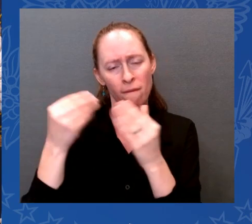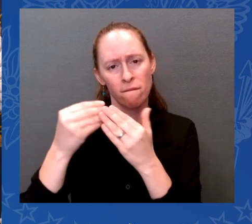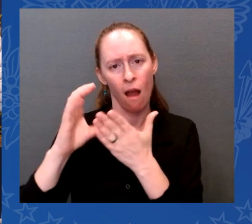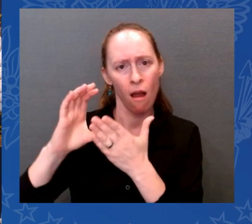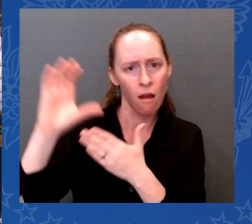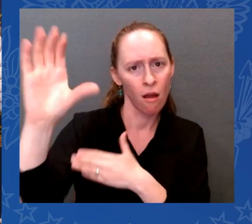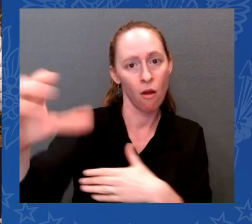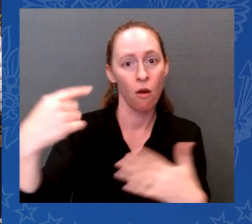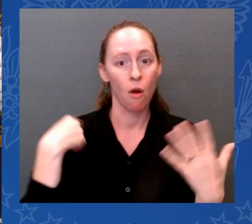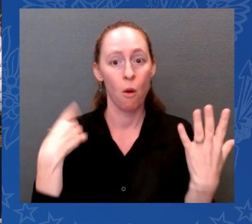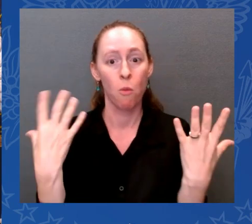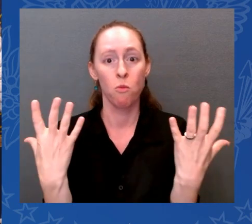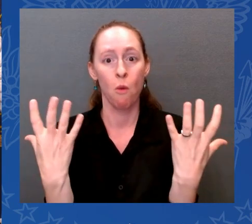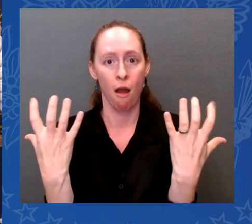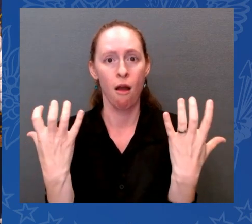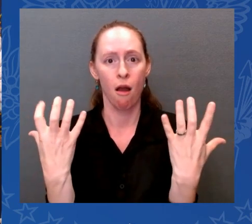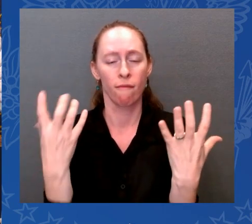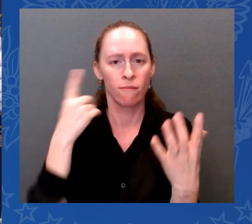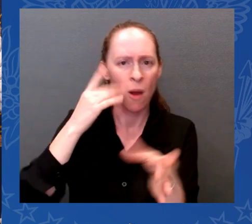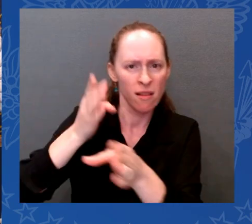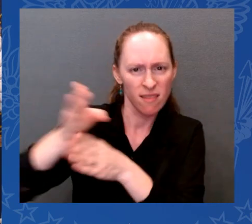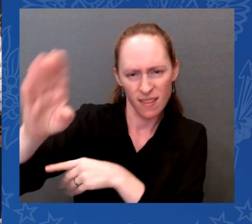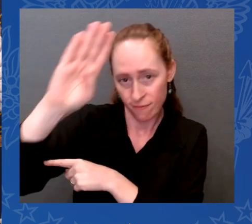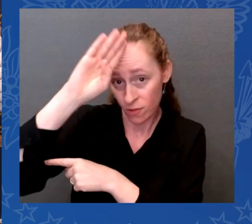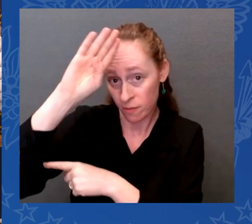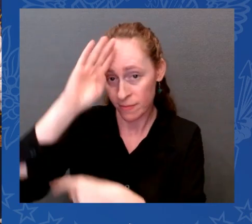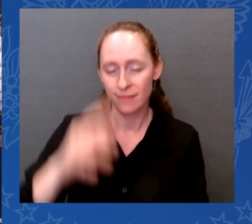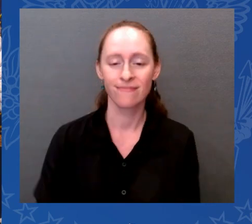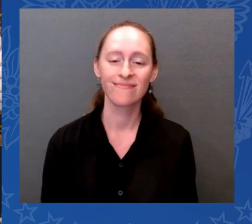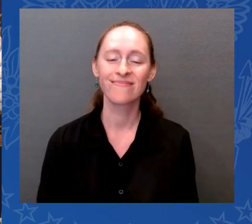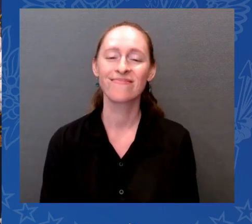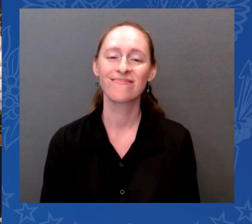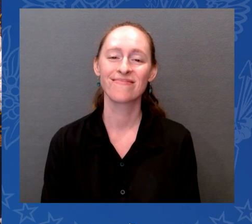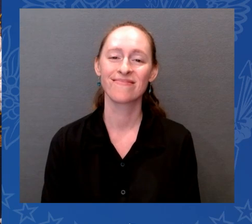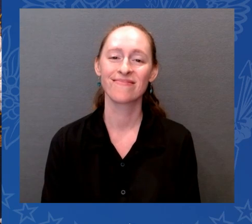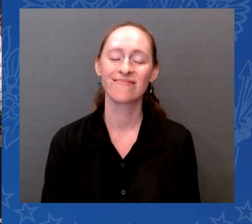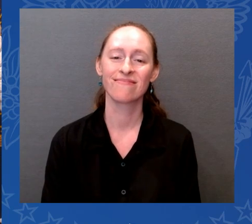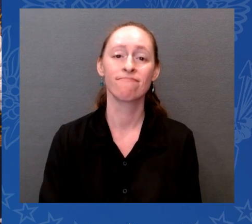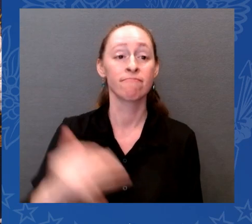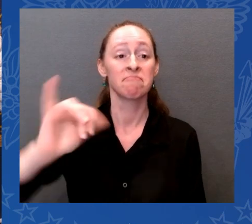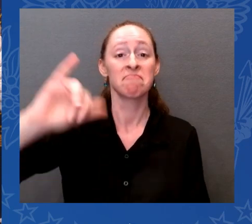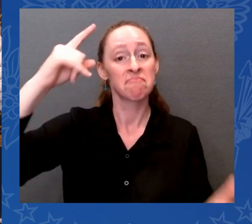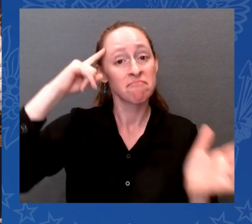hundreds more emergency response vehicles, and thousands -- thousands of sets of turnout gear.